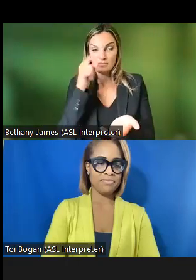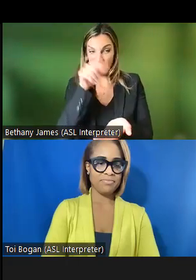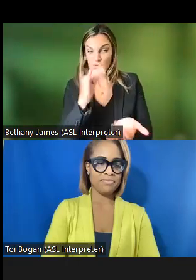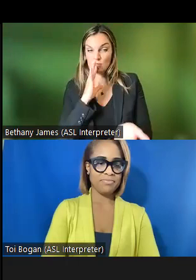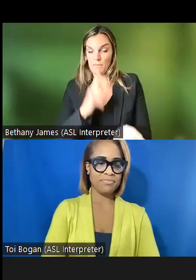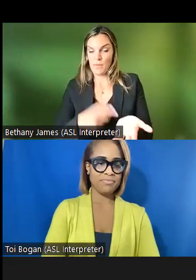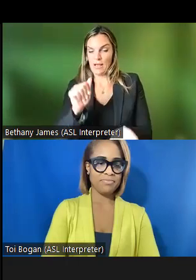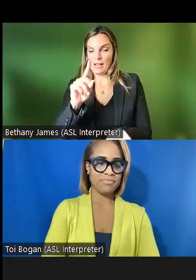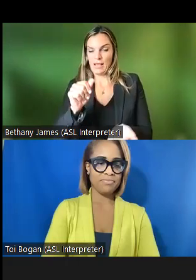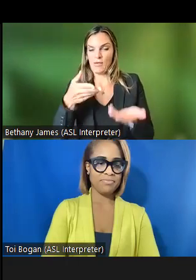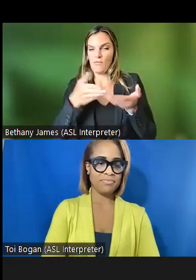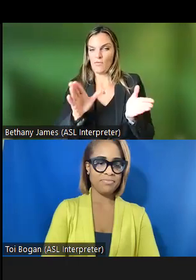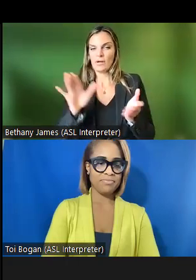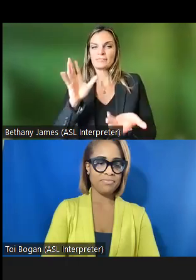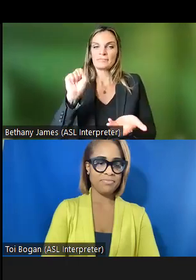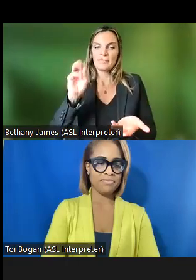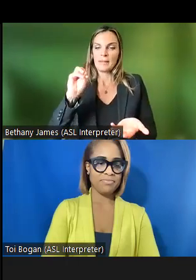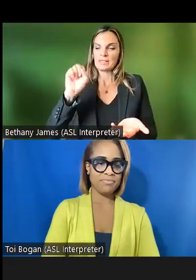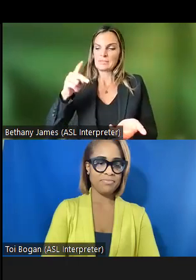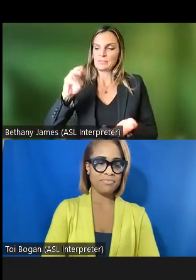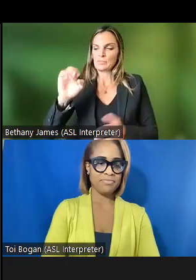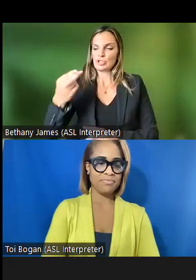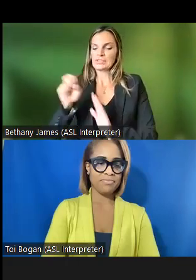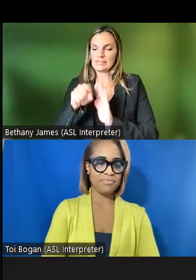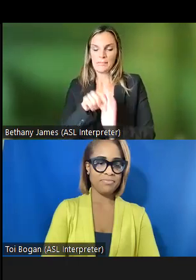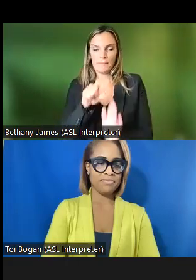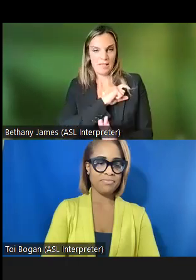So Michigan State Police has a requirement, just like we do.